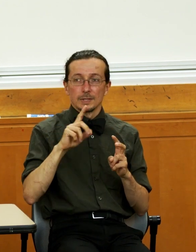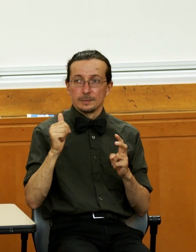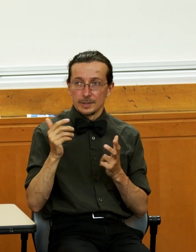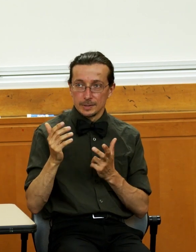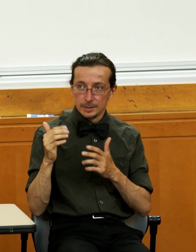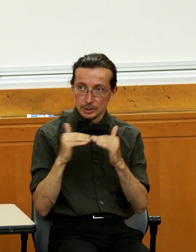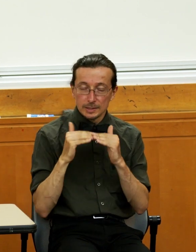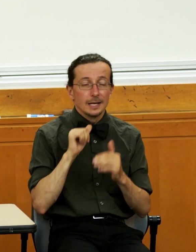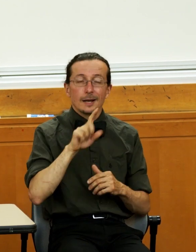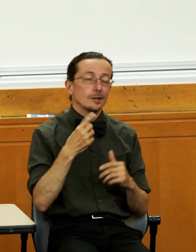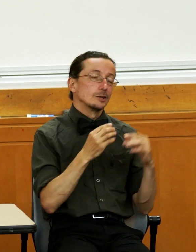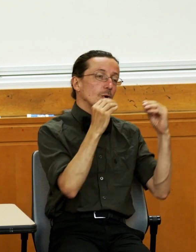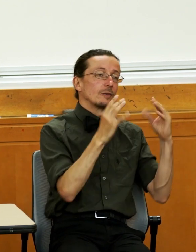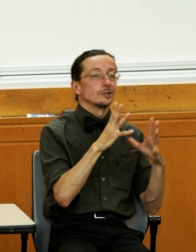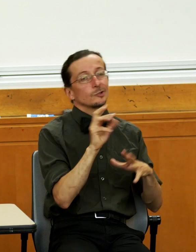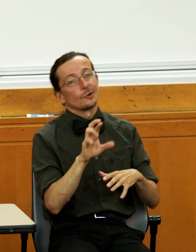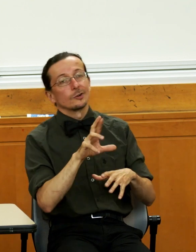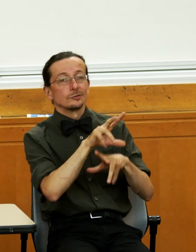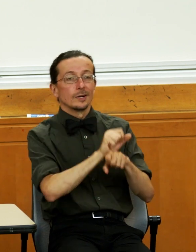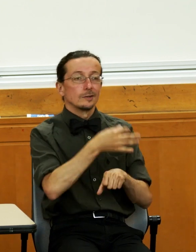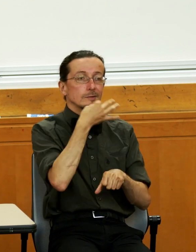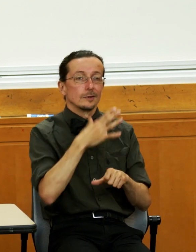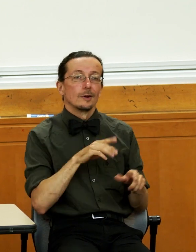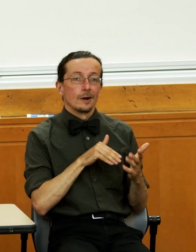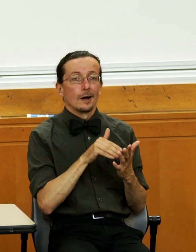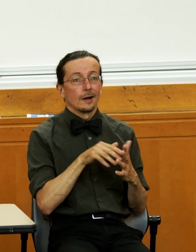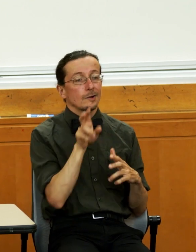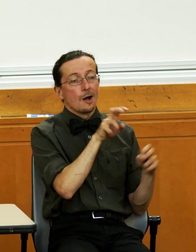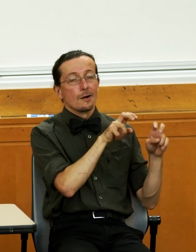and other traditional scholars who often fill the programs at academic symposiums.